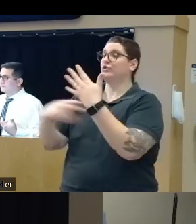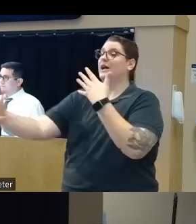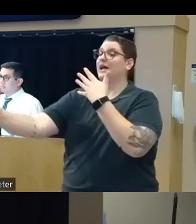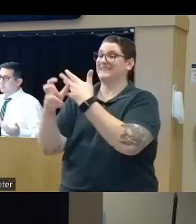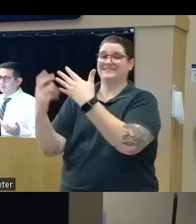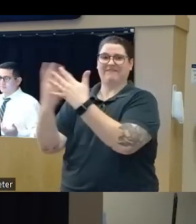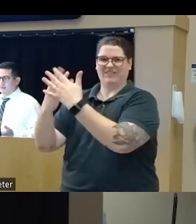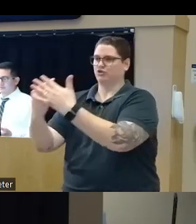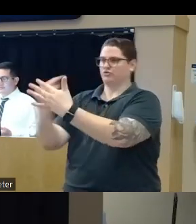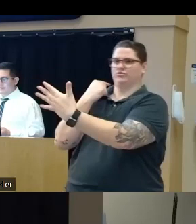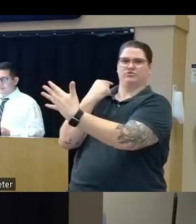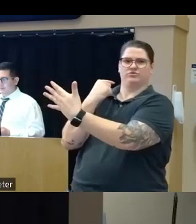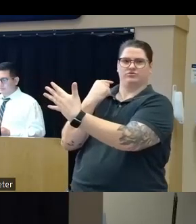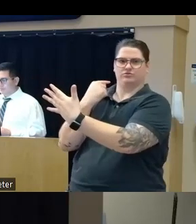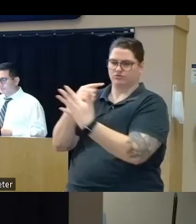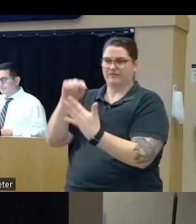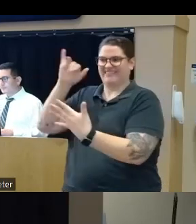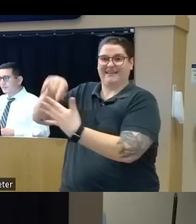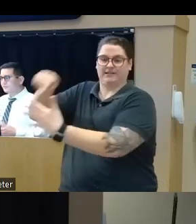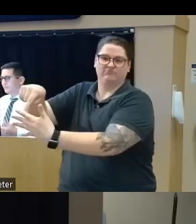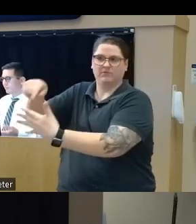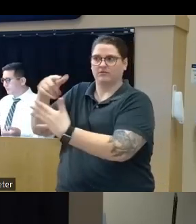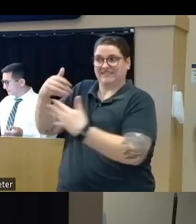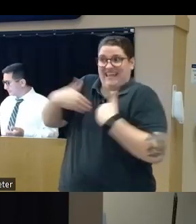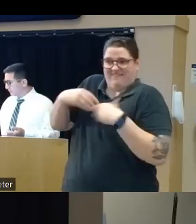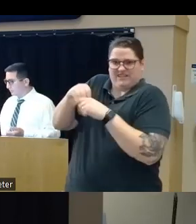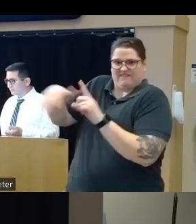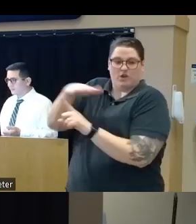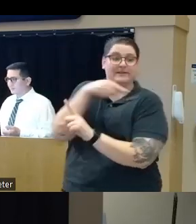things that otherwise may not be experienced and so people have looked at this for a long